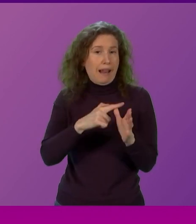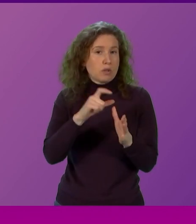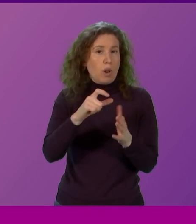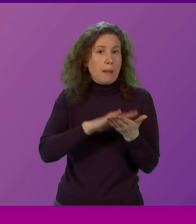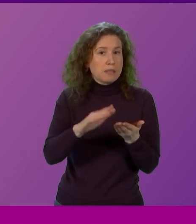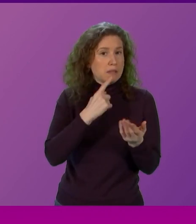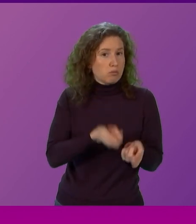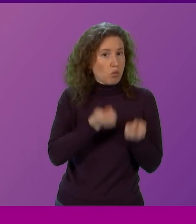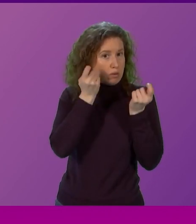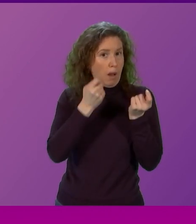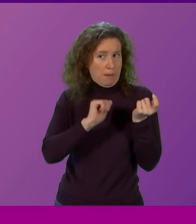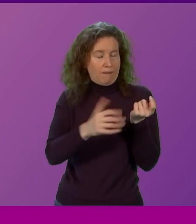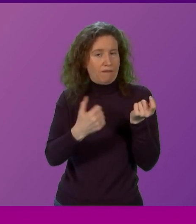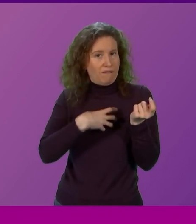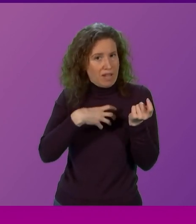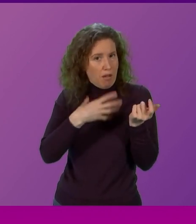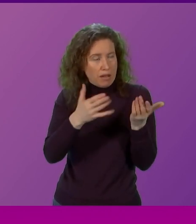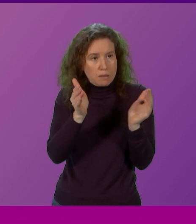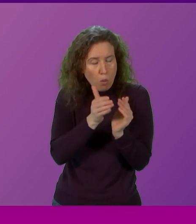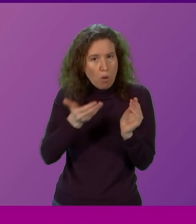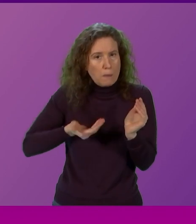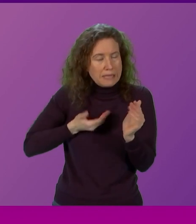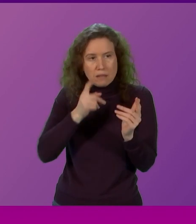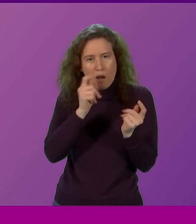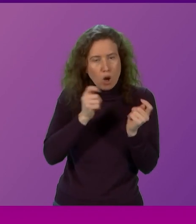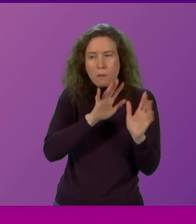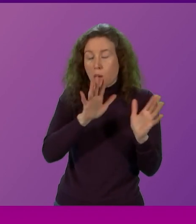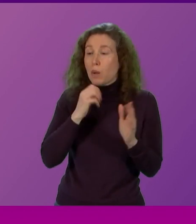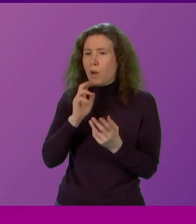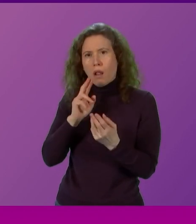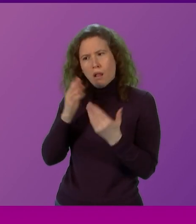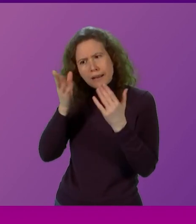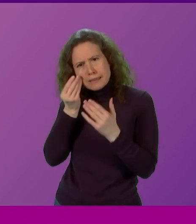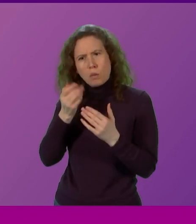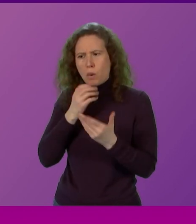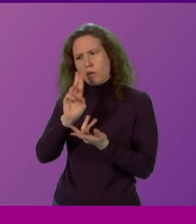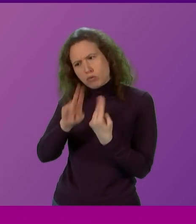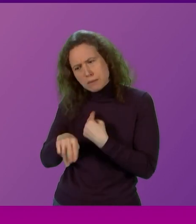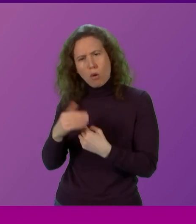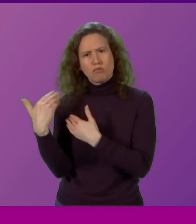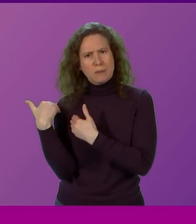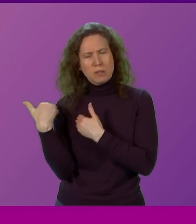have put forward. We will do that sensibly, responsibly and in a way that ensures that we can introduce